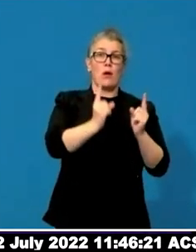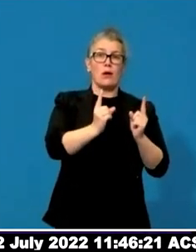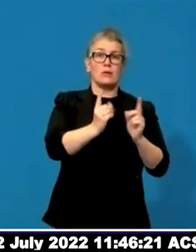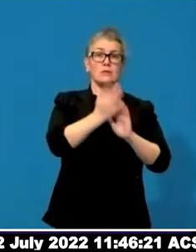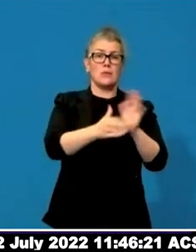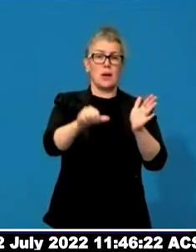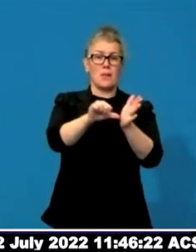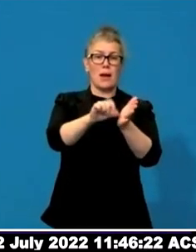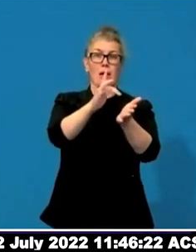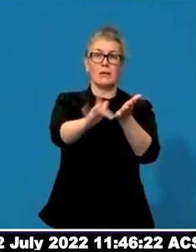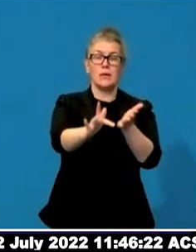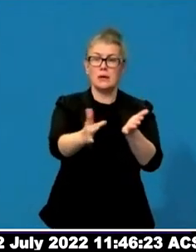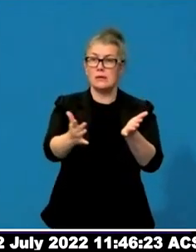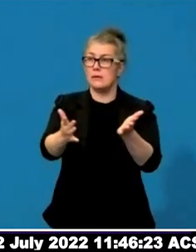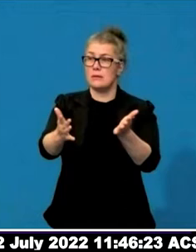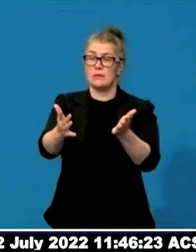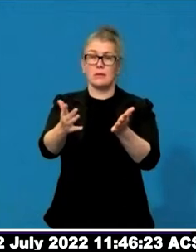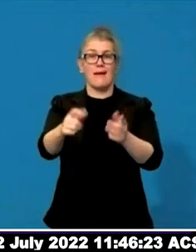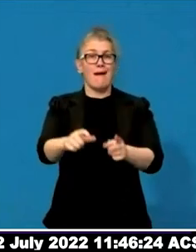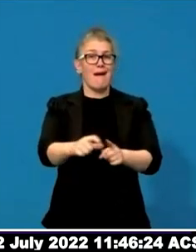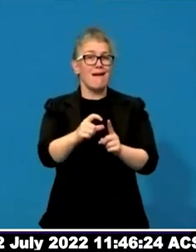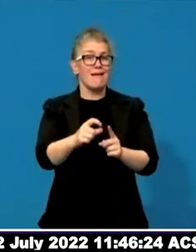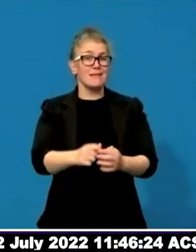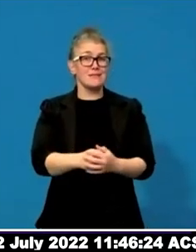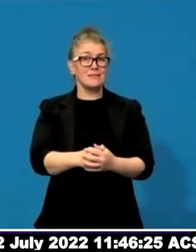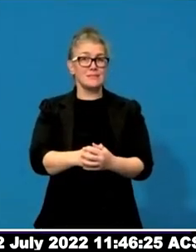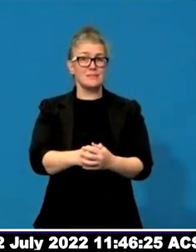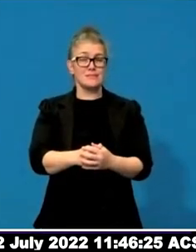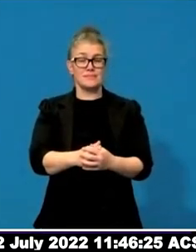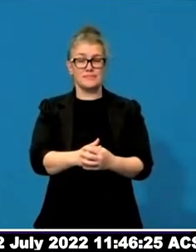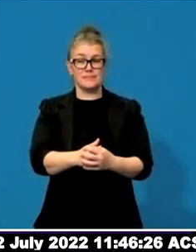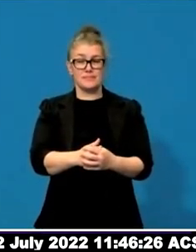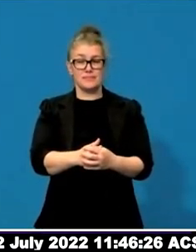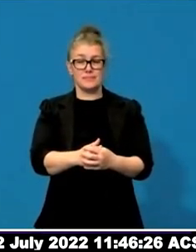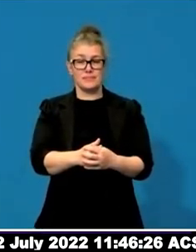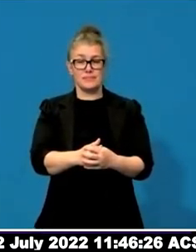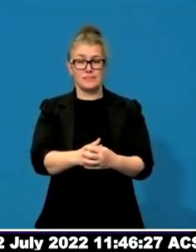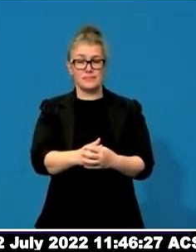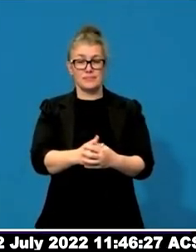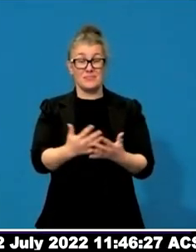So it's very difficult and it doesn't leave us much room to move.